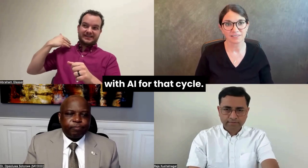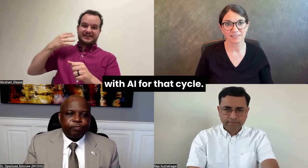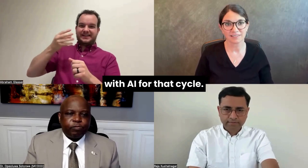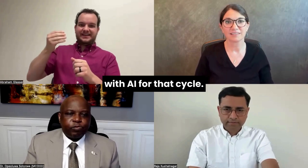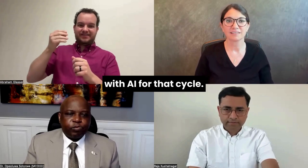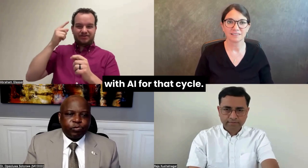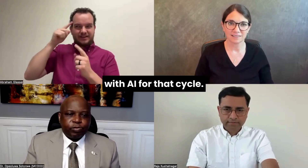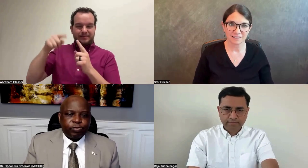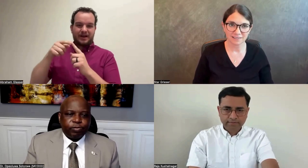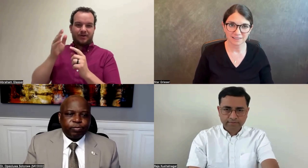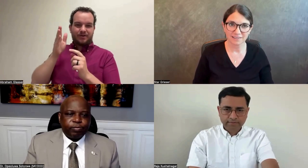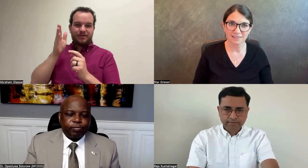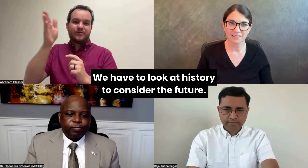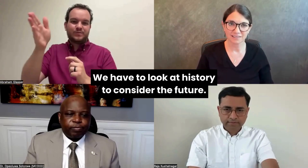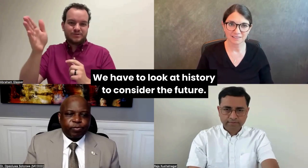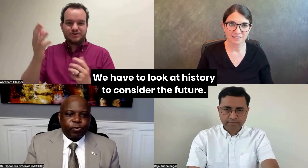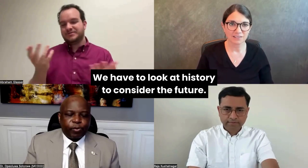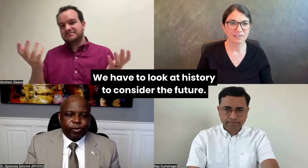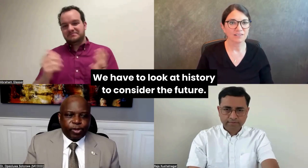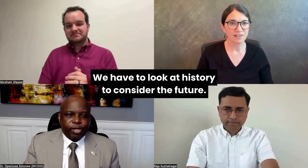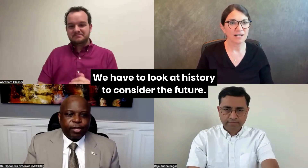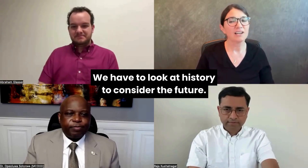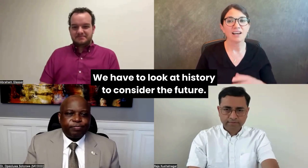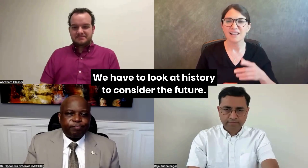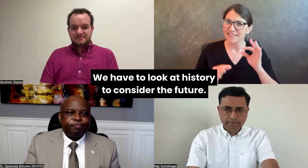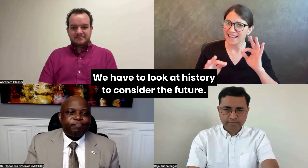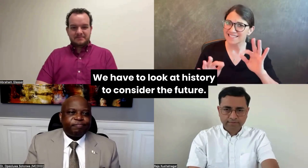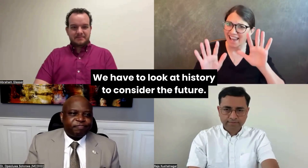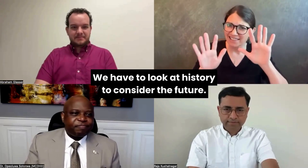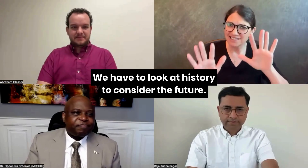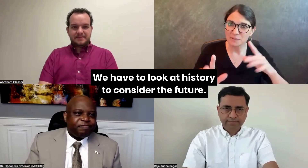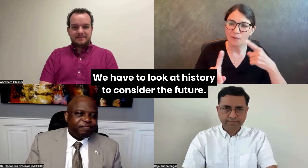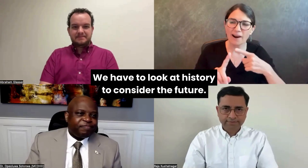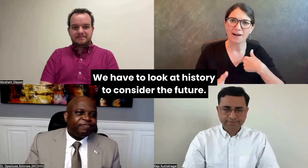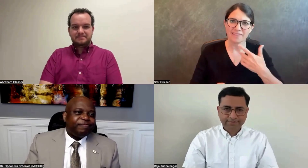We have to look at history to consider the future. Awesome.